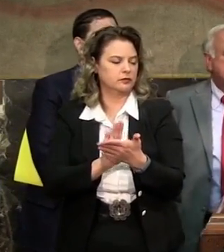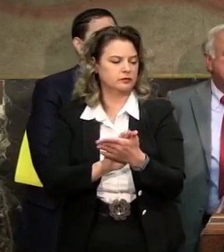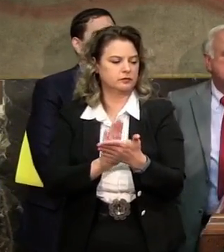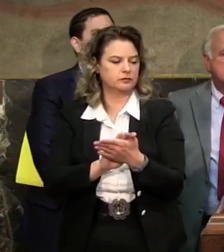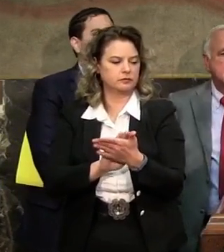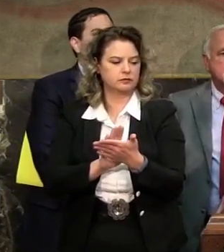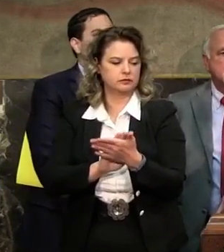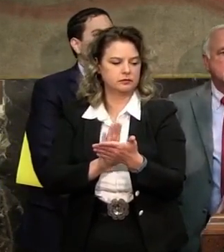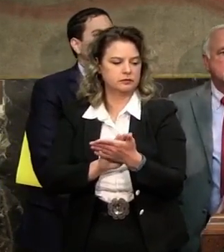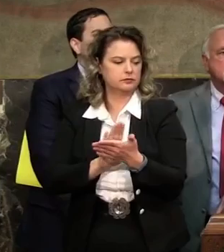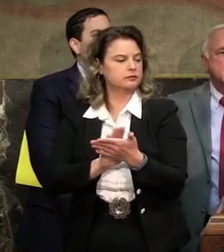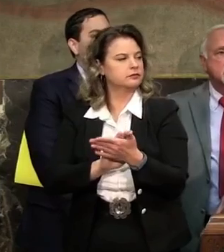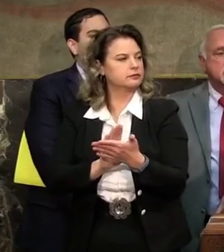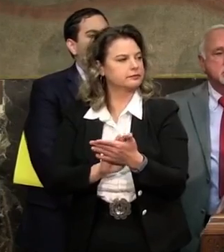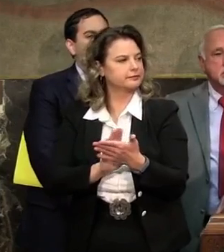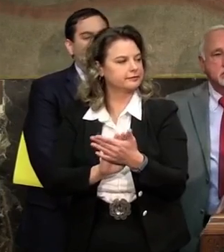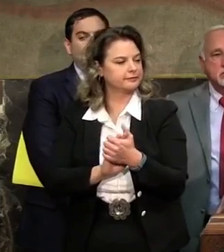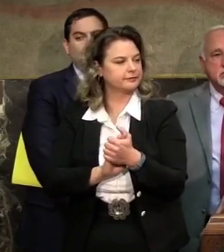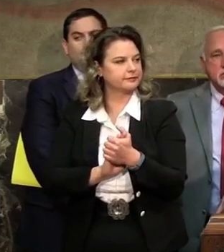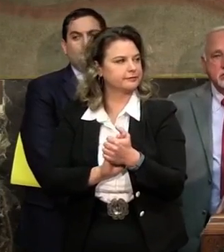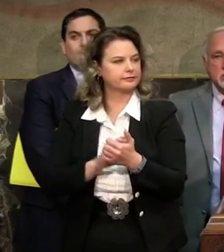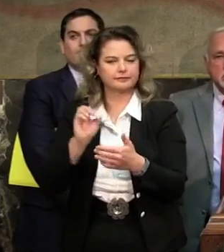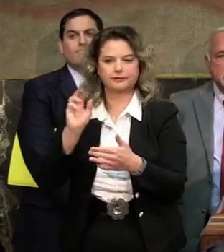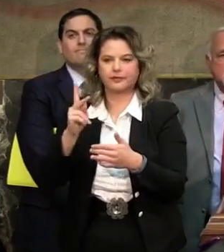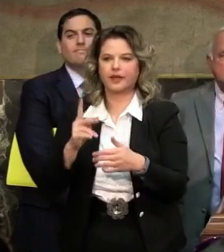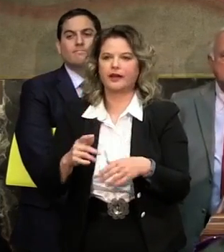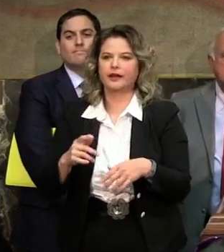okay at this time we are going to take a